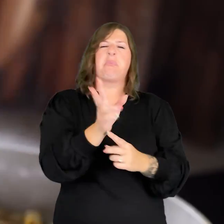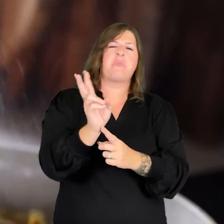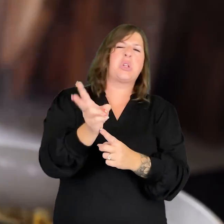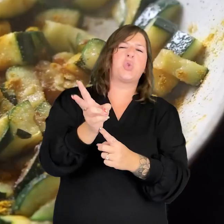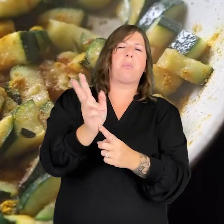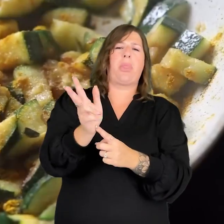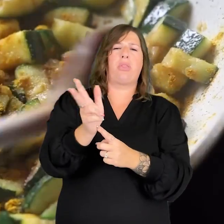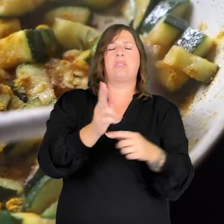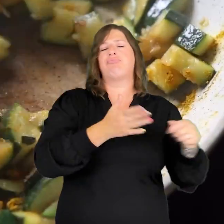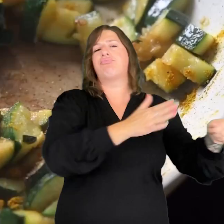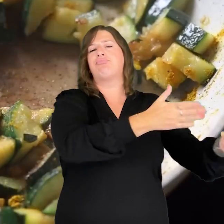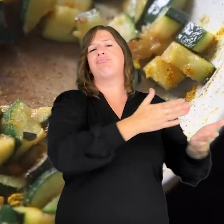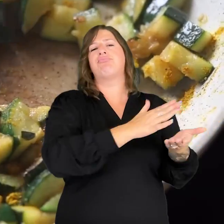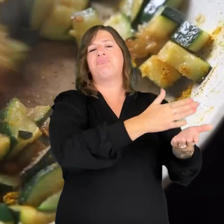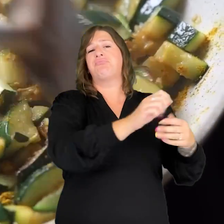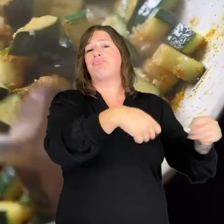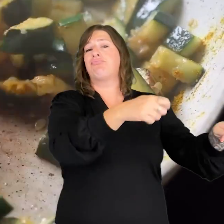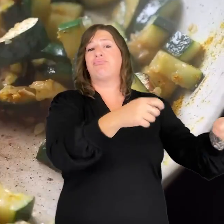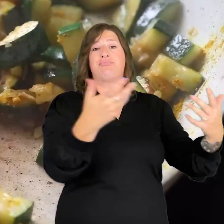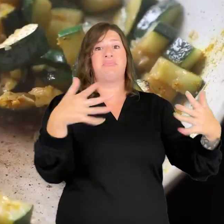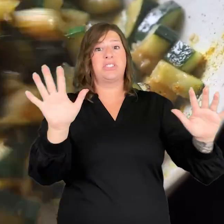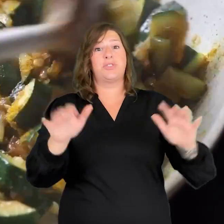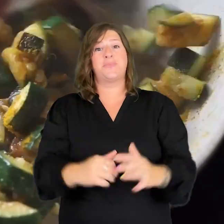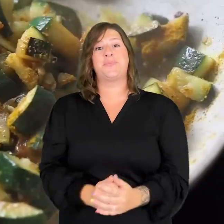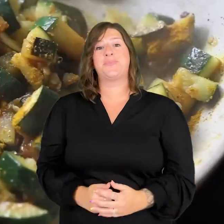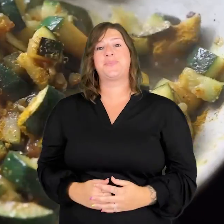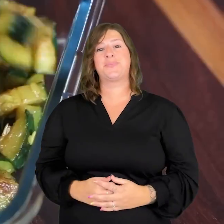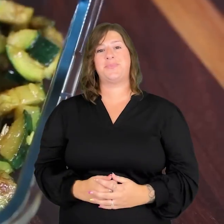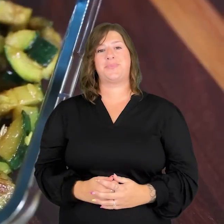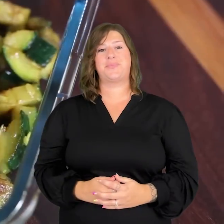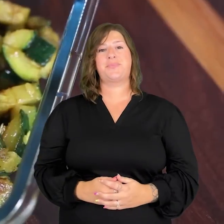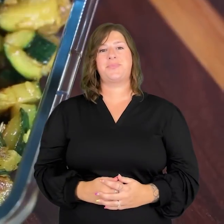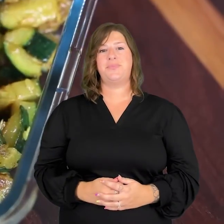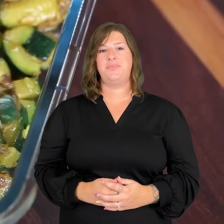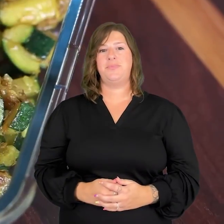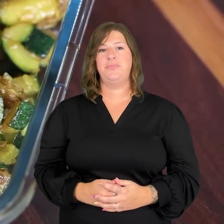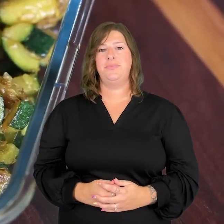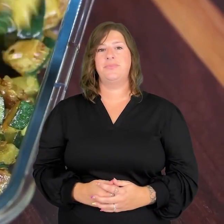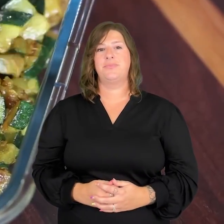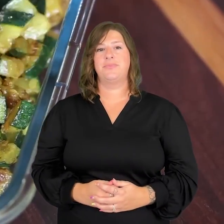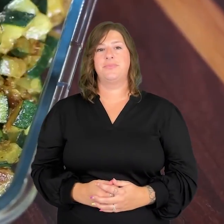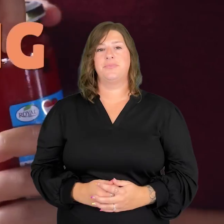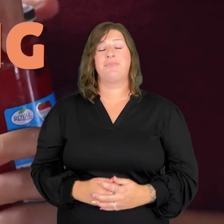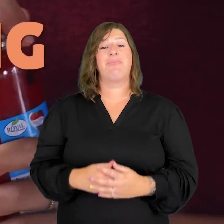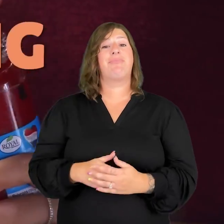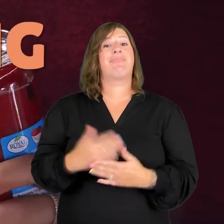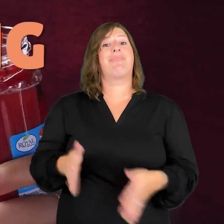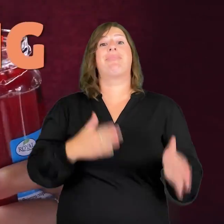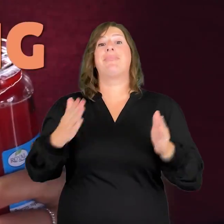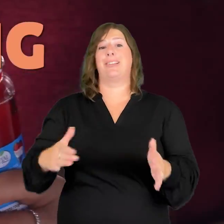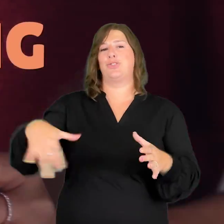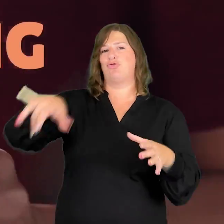We'll cook this for another 2 to 3 minutes or so, and it's done. Next we're going to make a dressing.